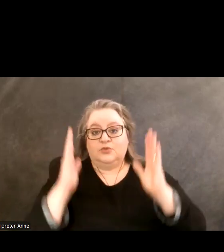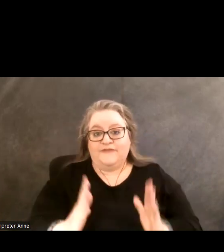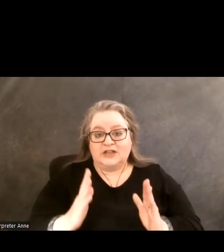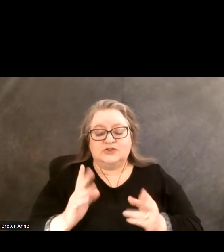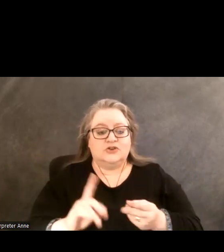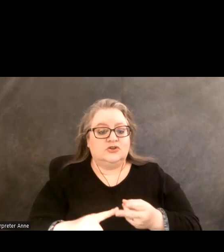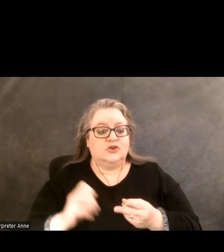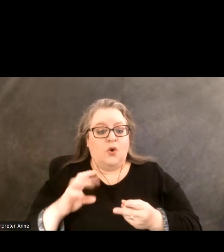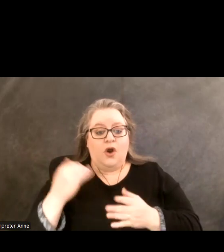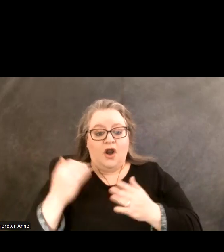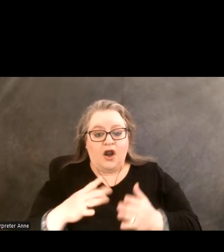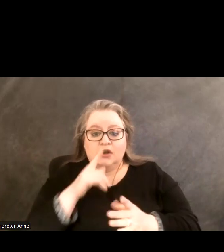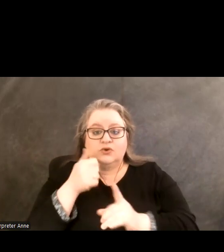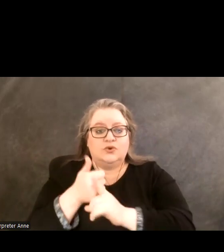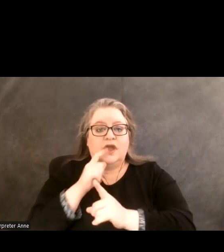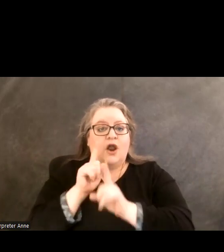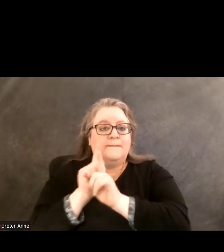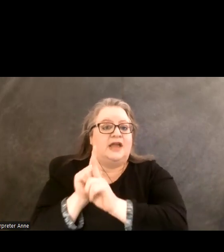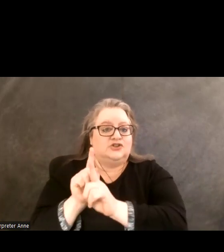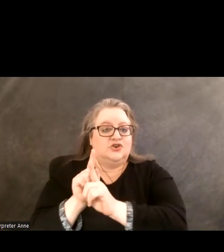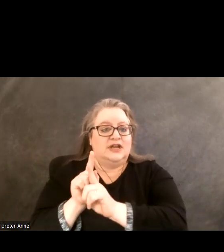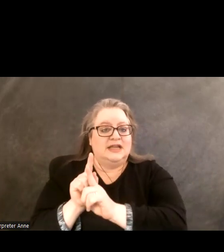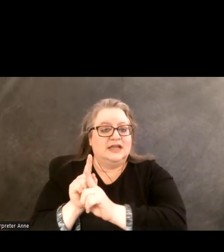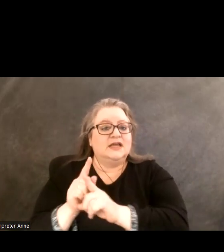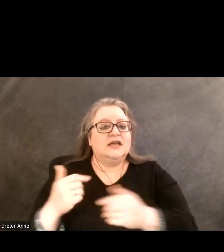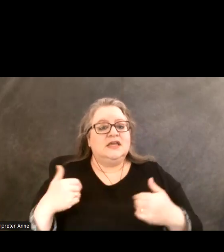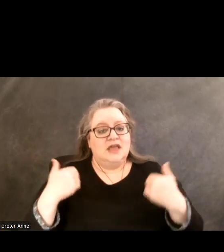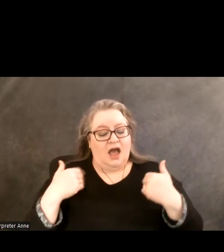artists who are mentoring young disabled artists around this